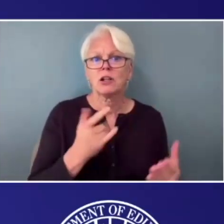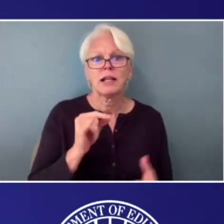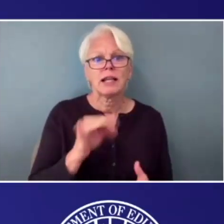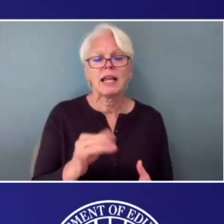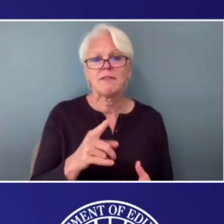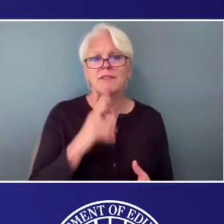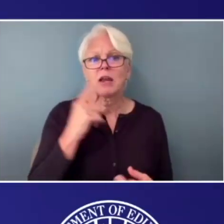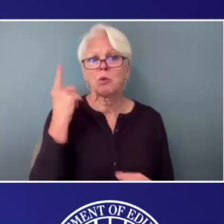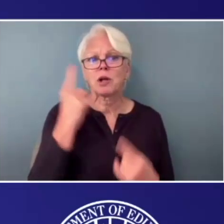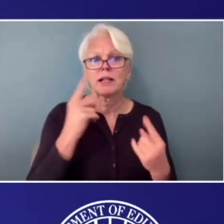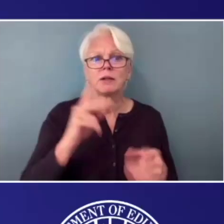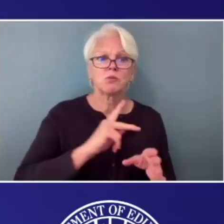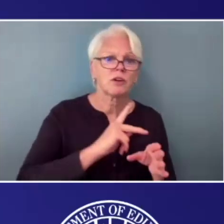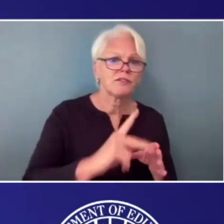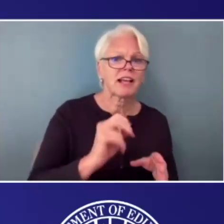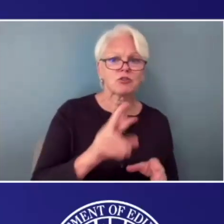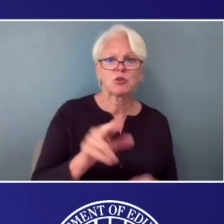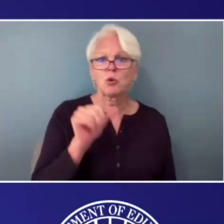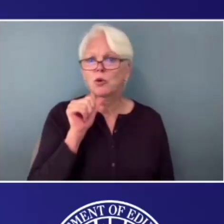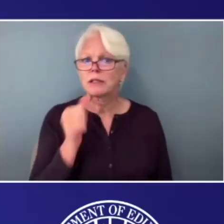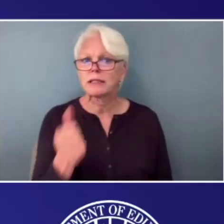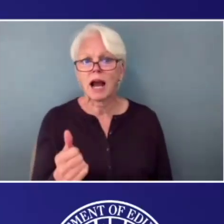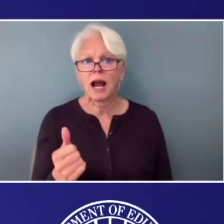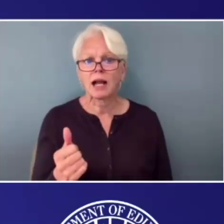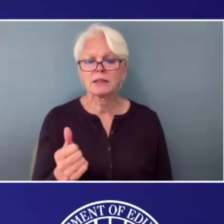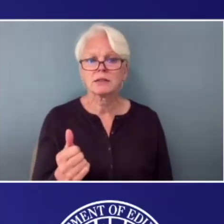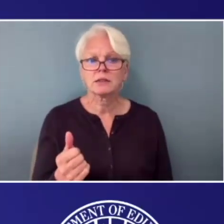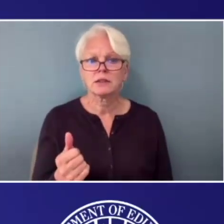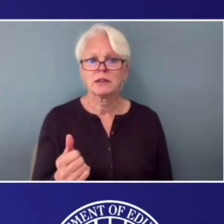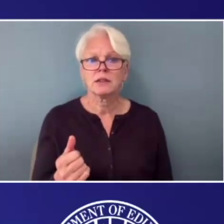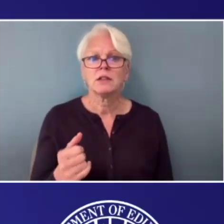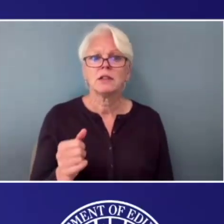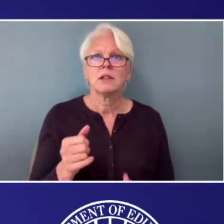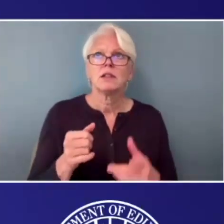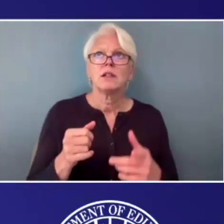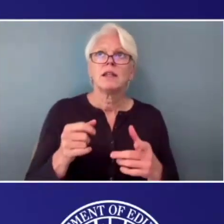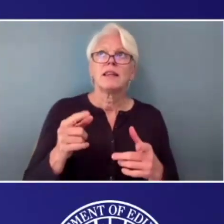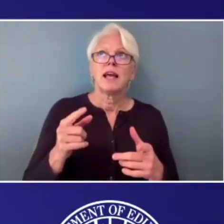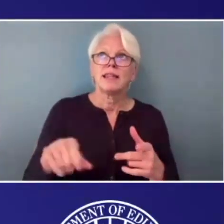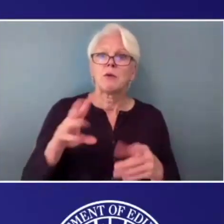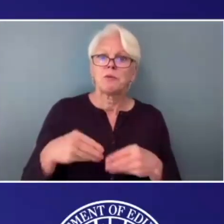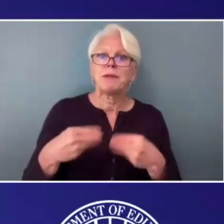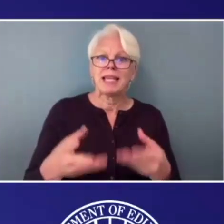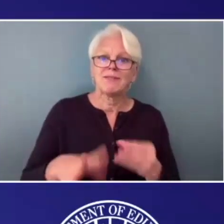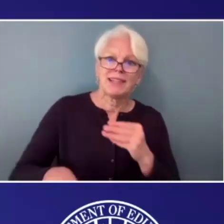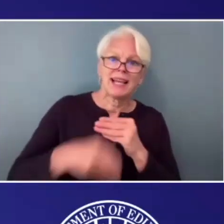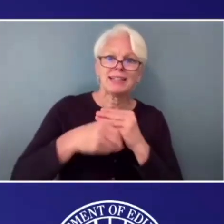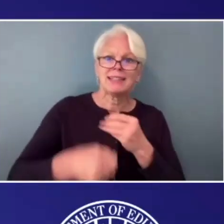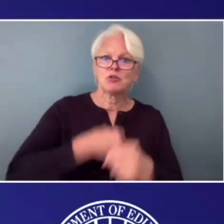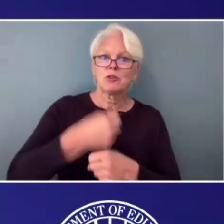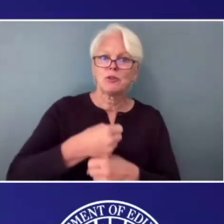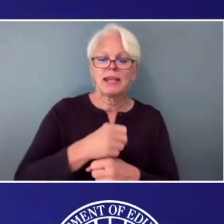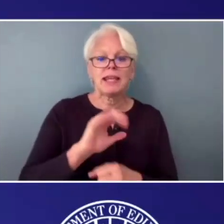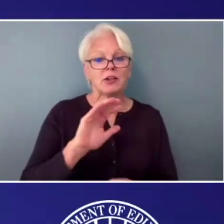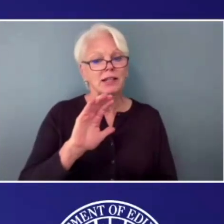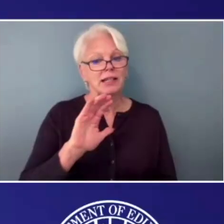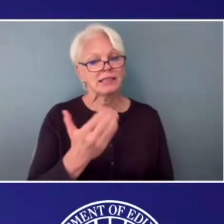professional or not, that would get this additional year? This seems like that they've added in,